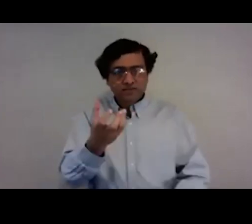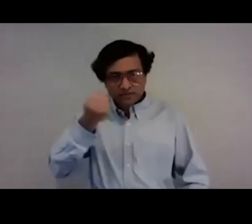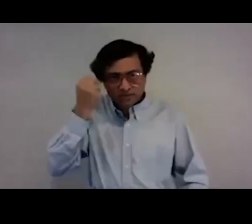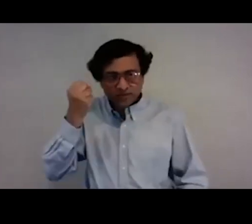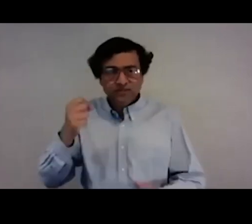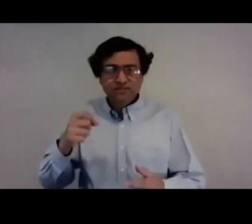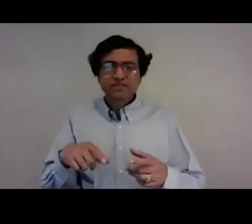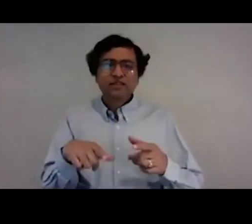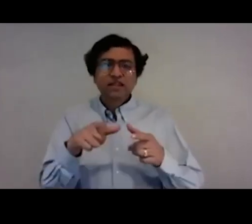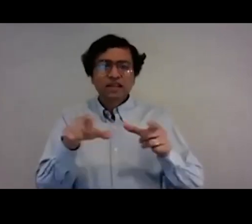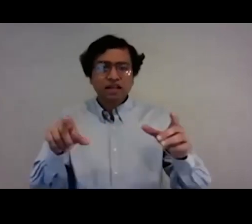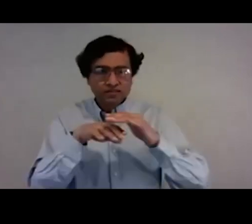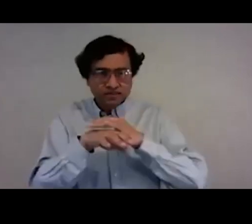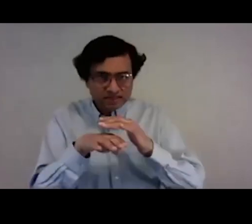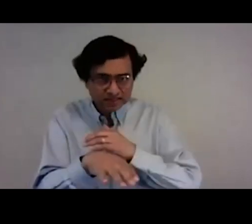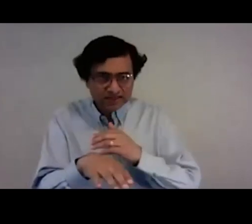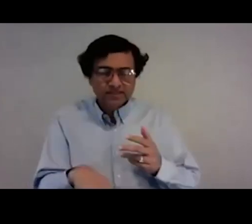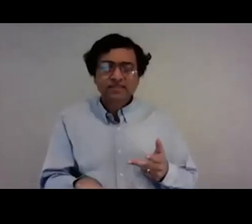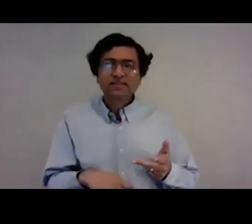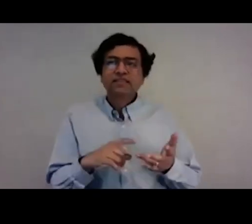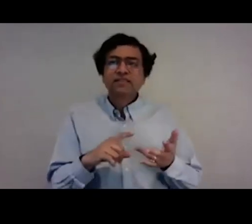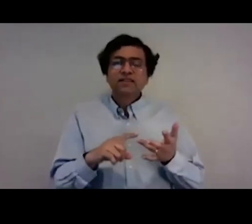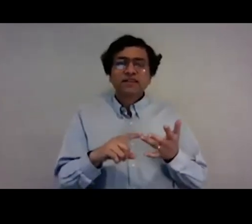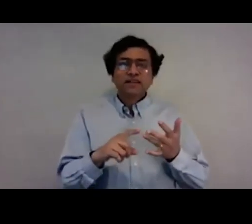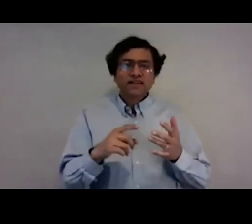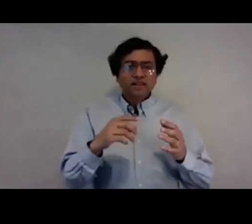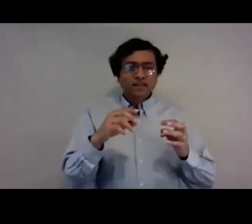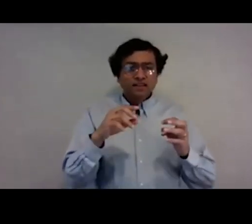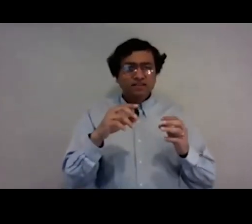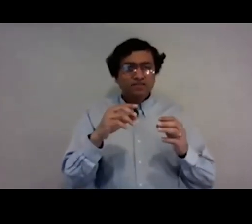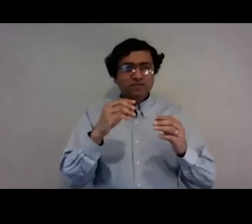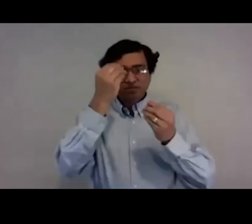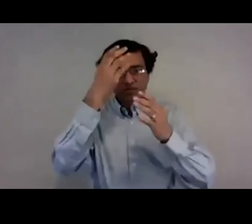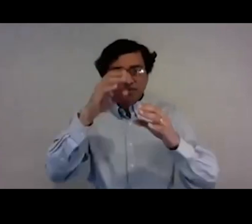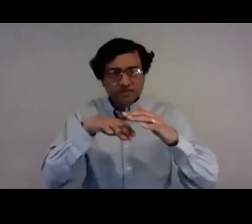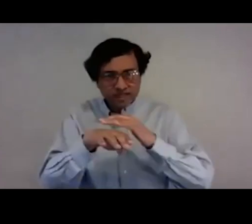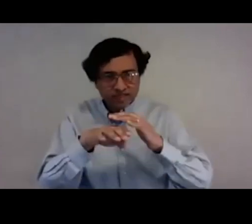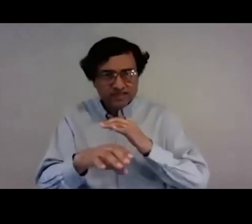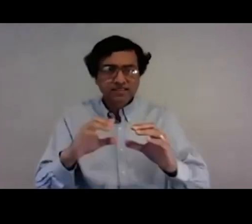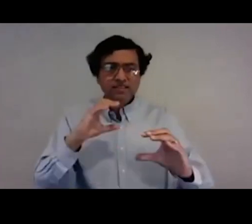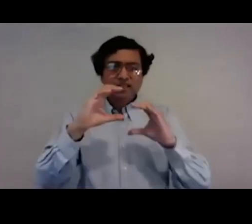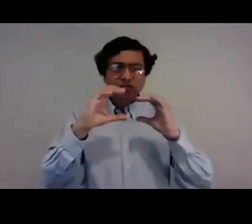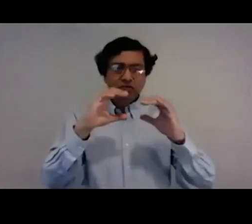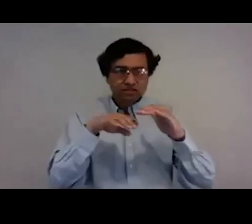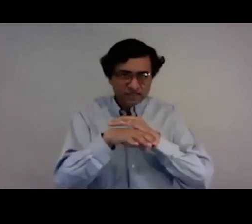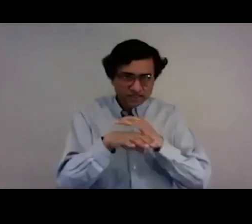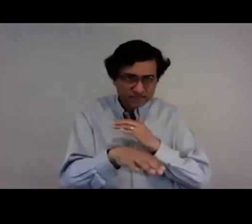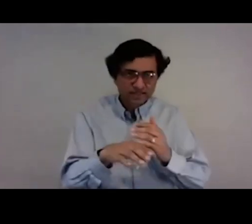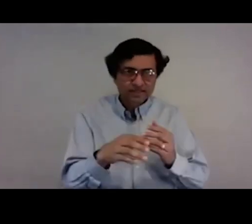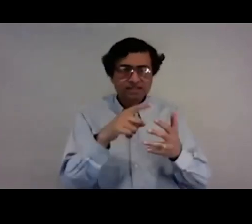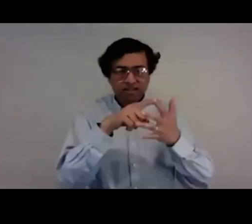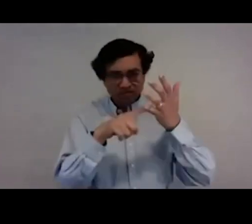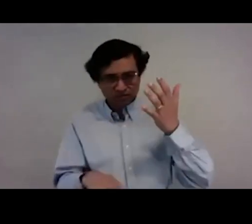And of course there are many factors for this such as access, language deprivation, information,